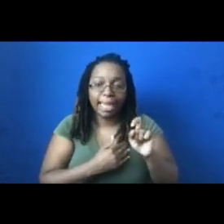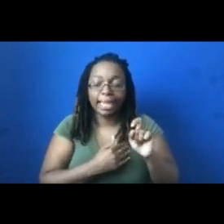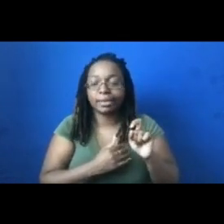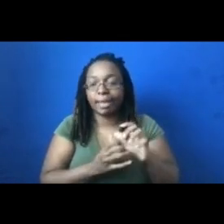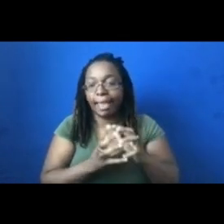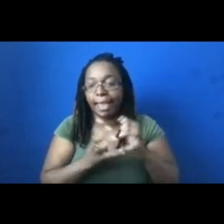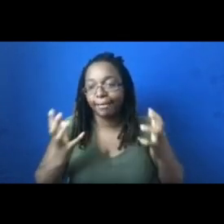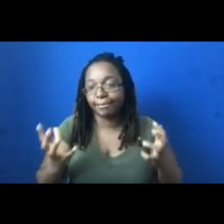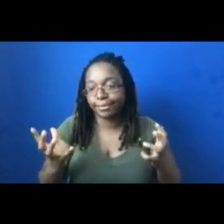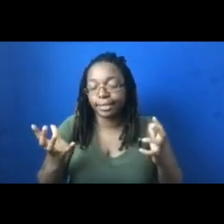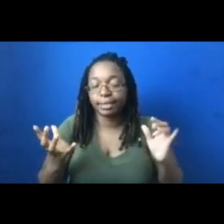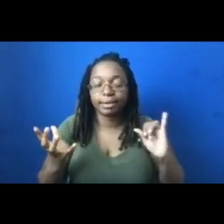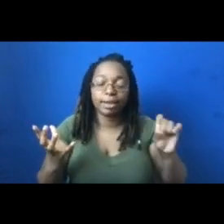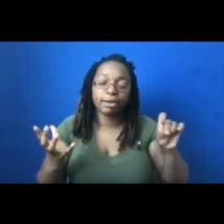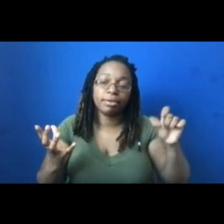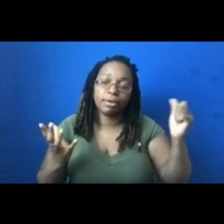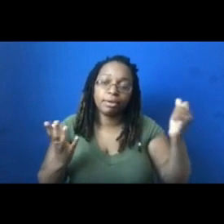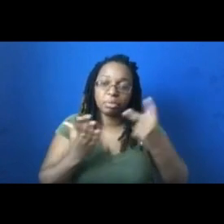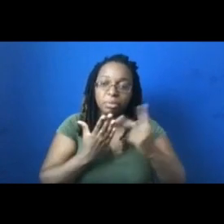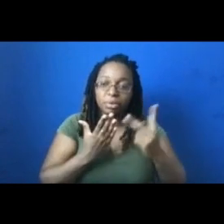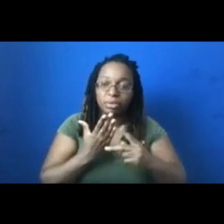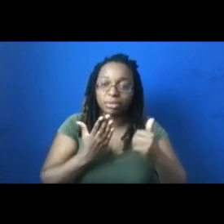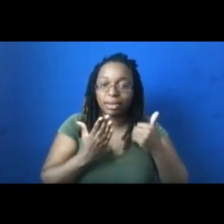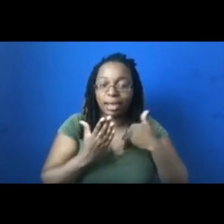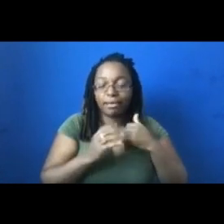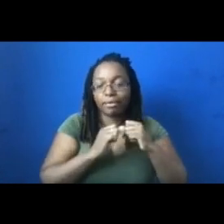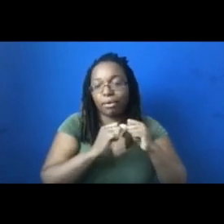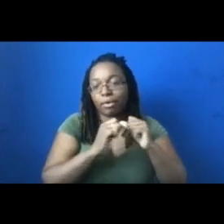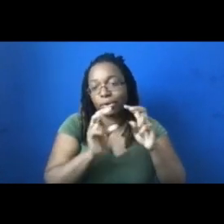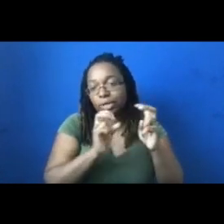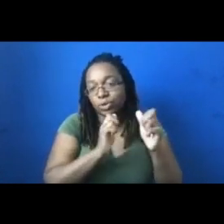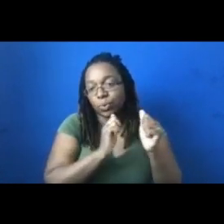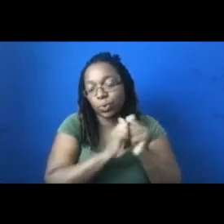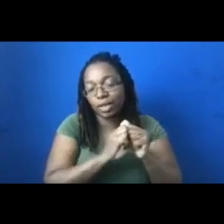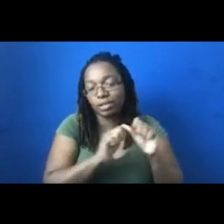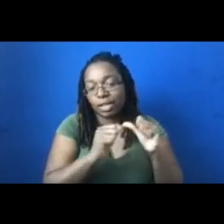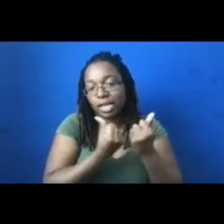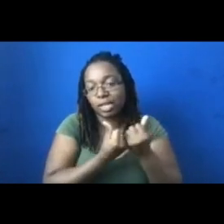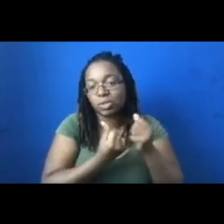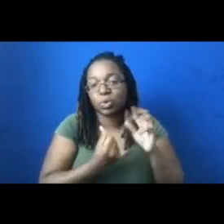engagement with an industry or sector for placing people into